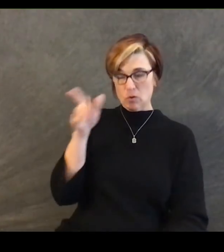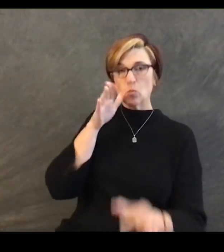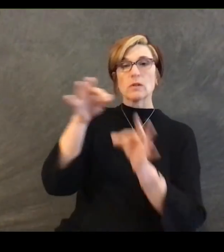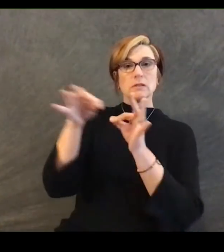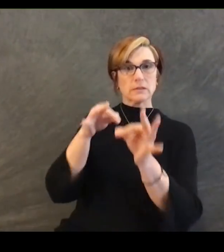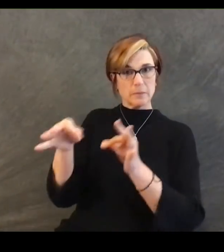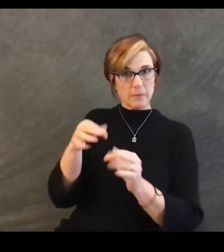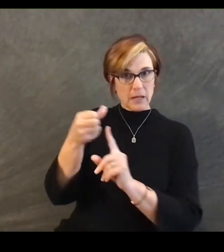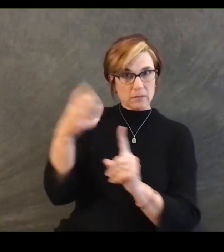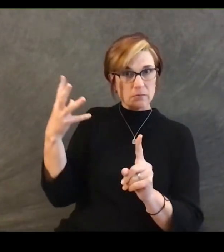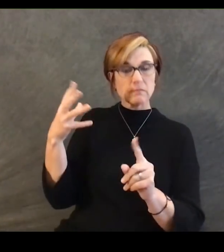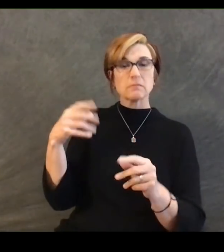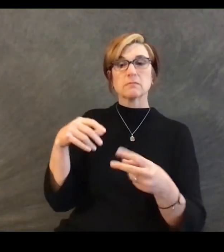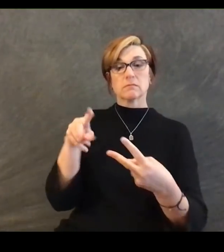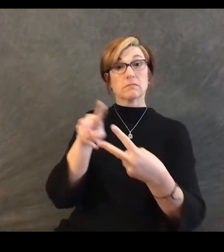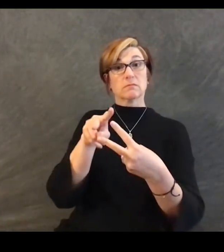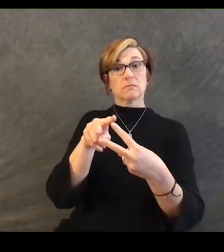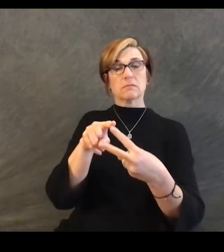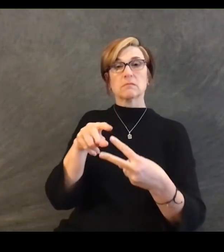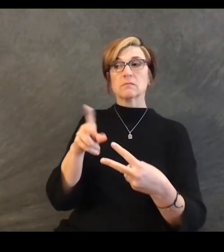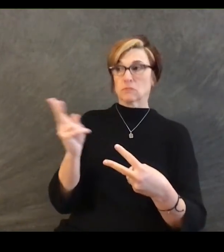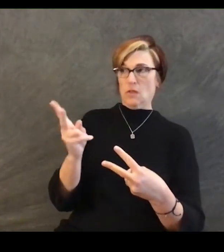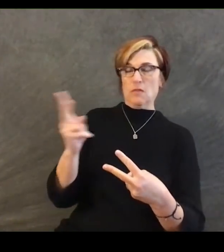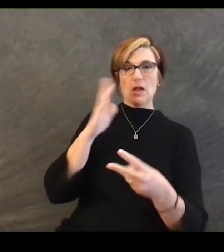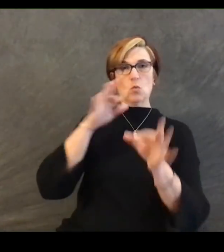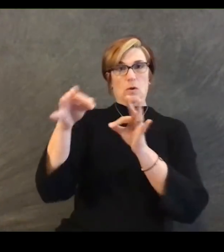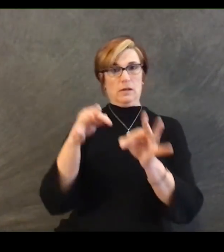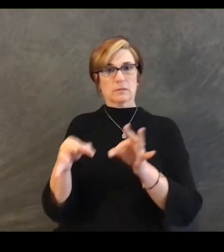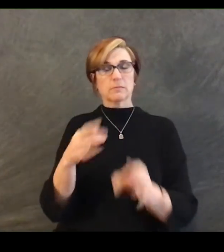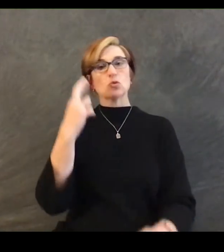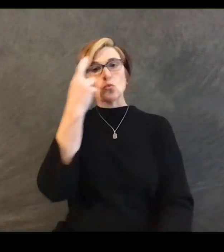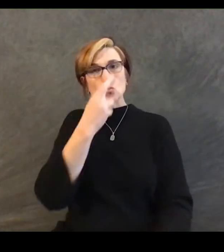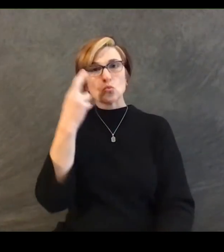people to follow the guidelines for the next 30